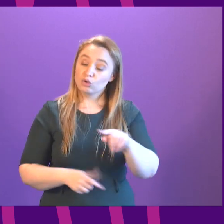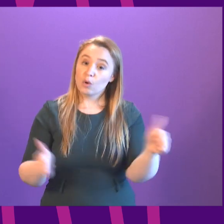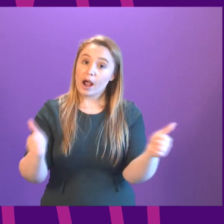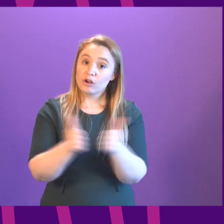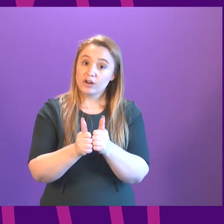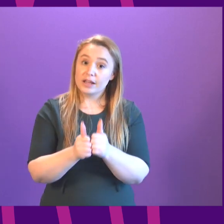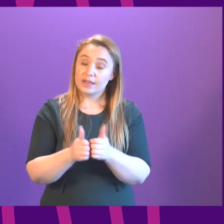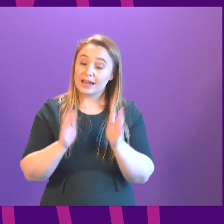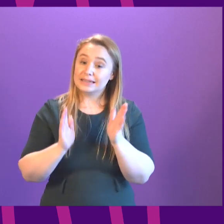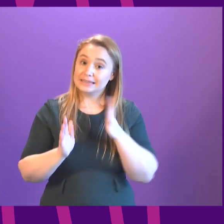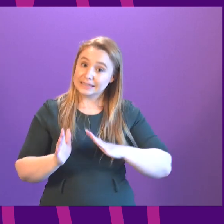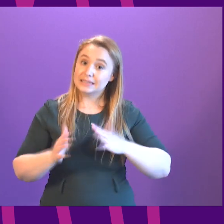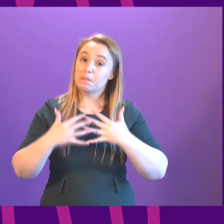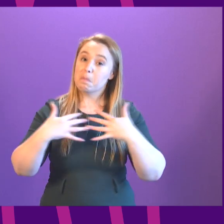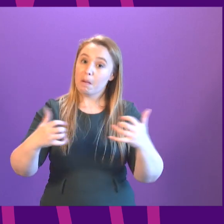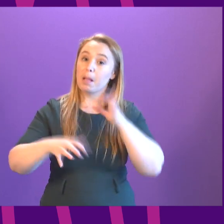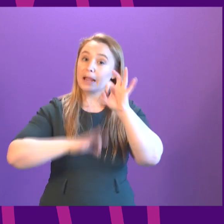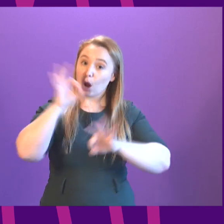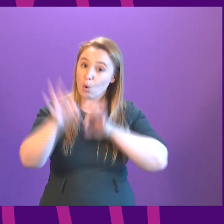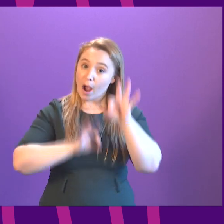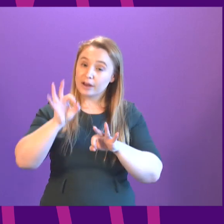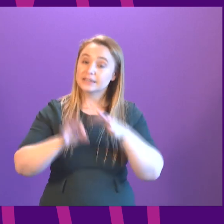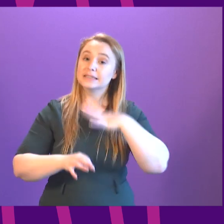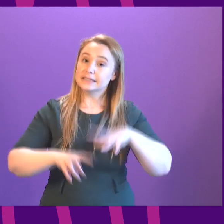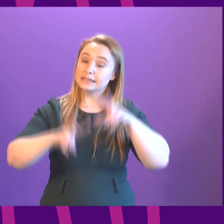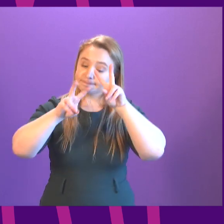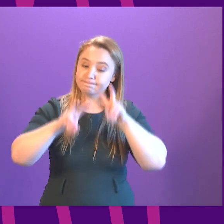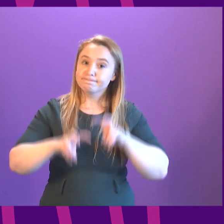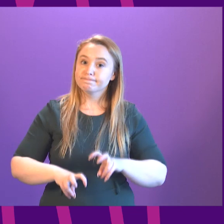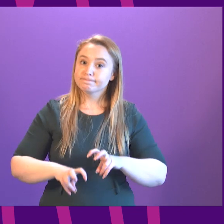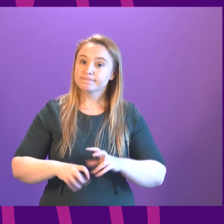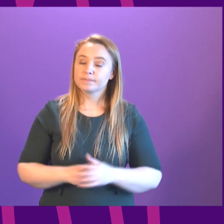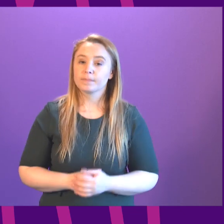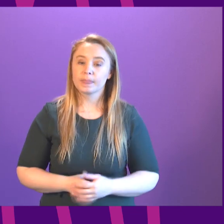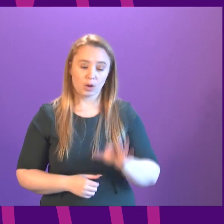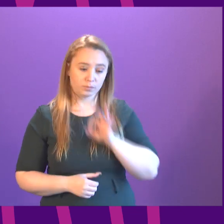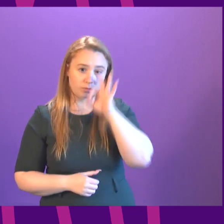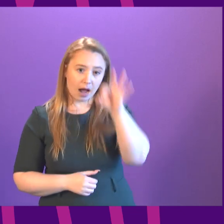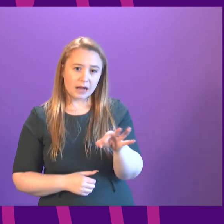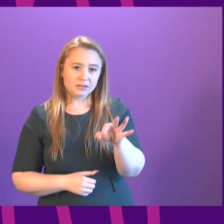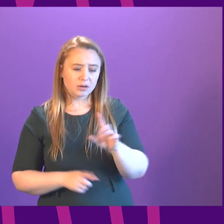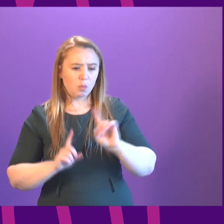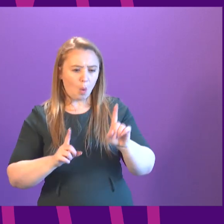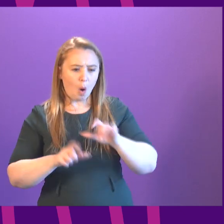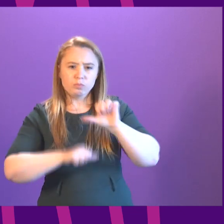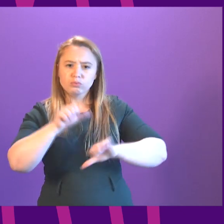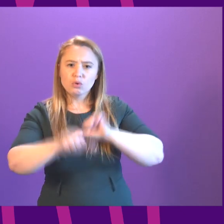that there must be a public inquiry into the matter. What progress has been made on establishing such an inquiry?